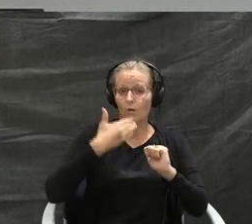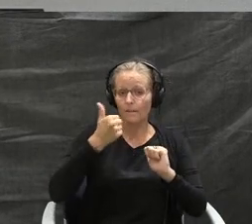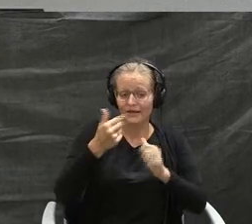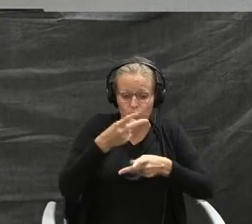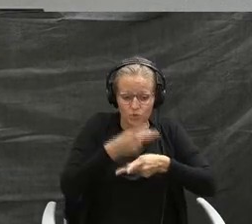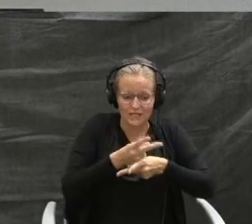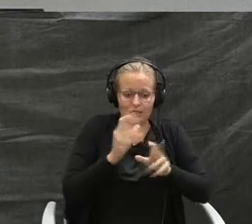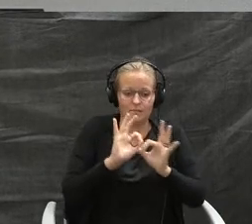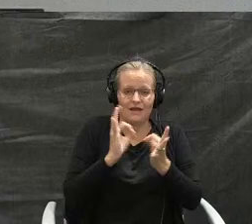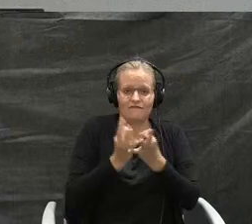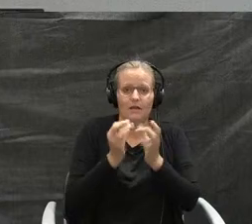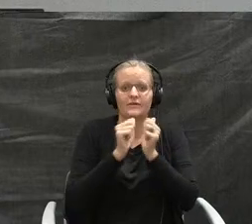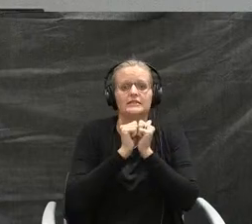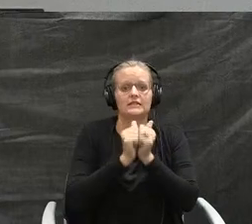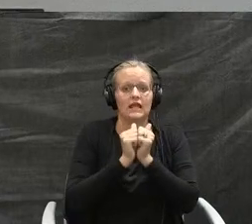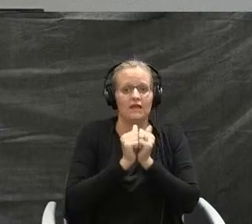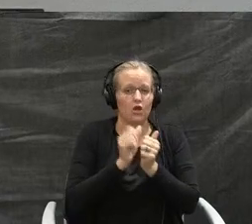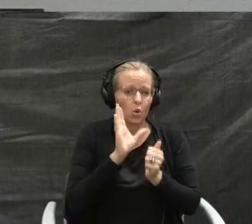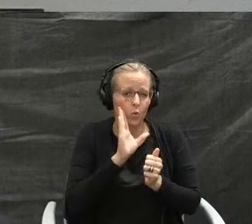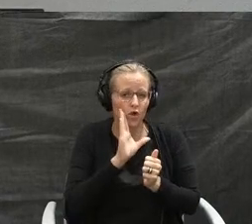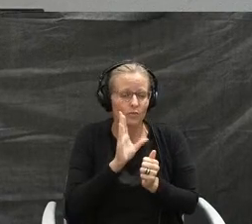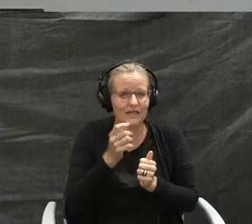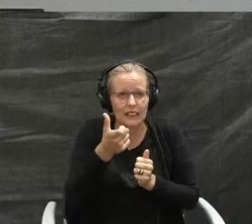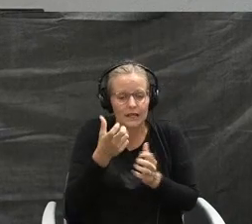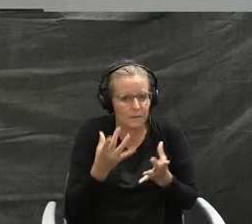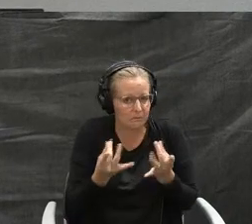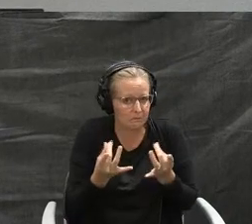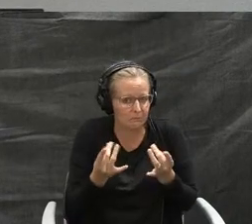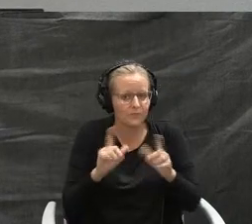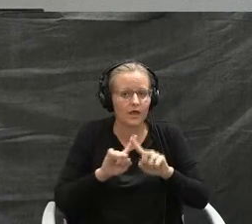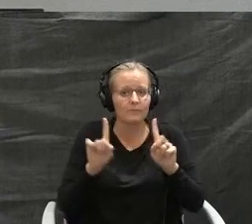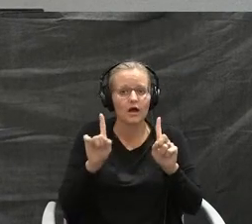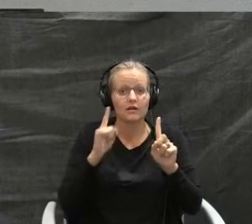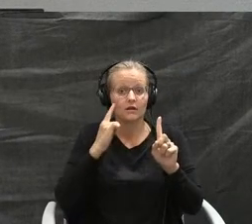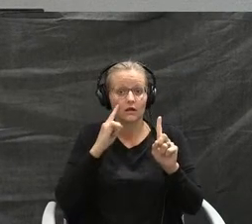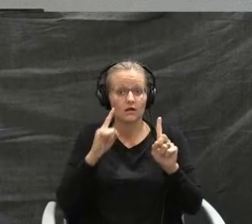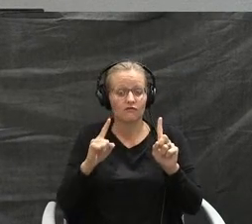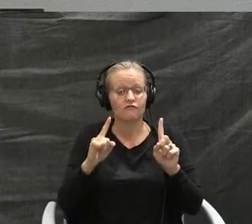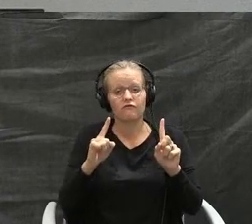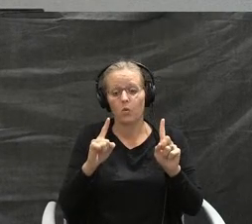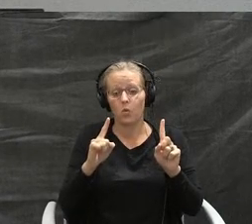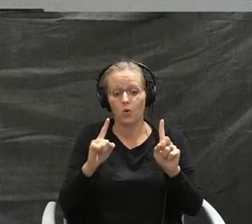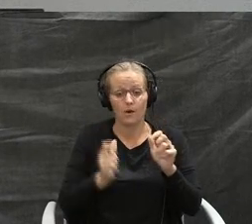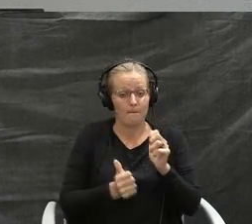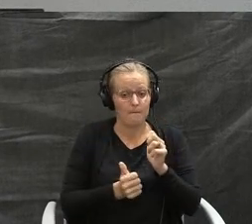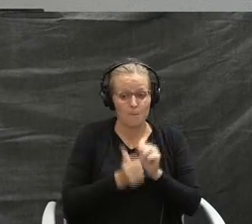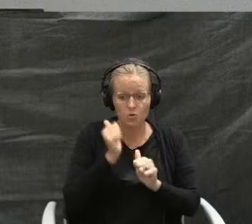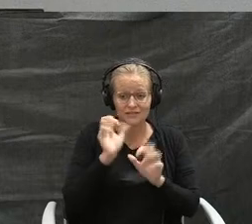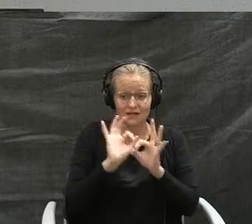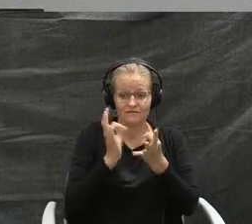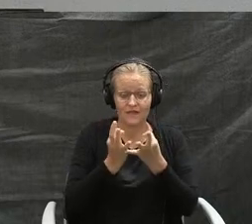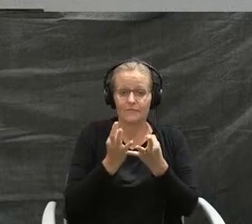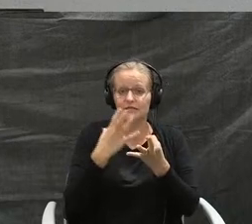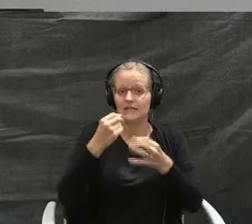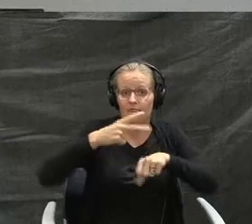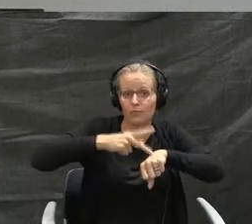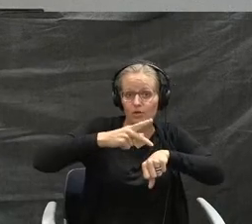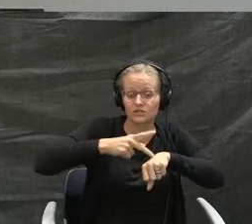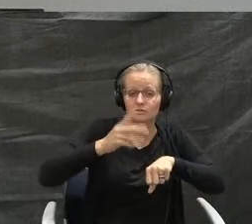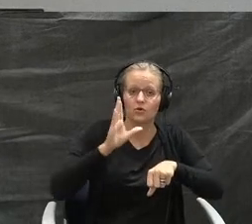be a little bit tricky, but for the most part, the principles and their teams can manage that.